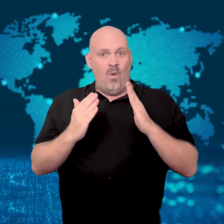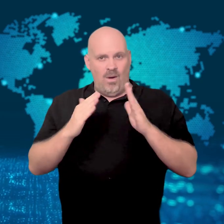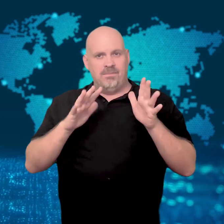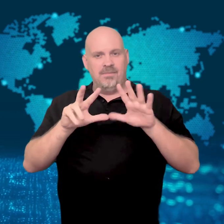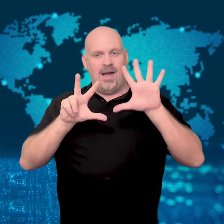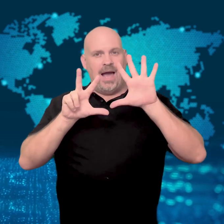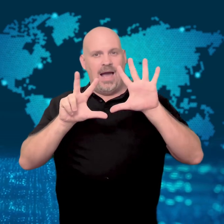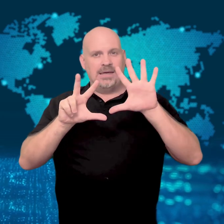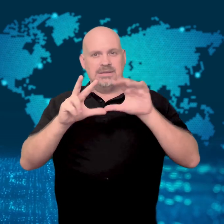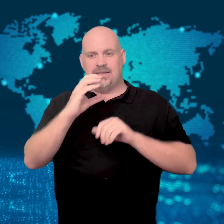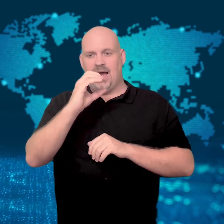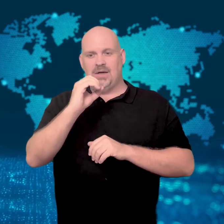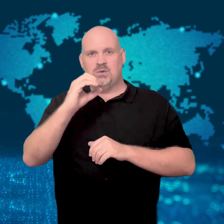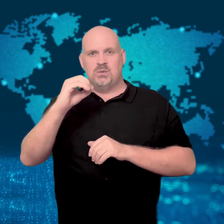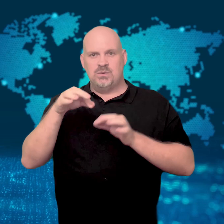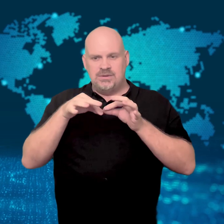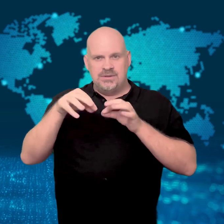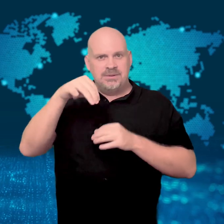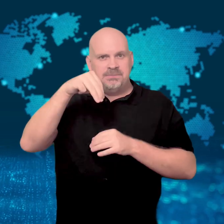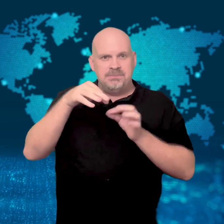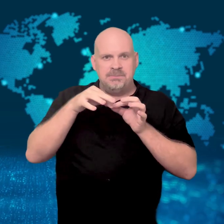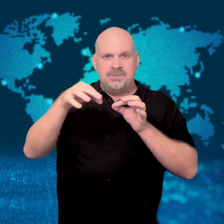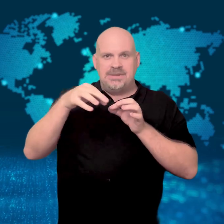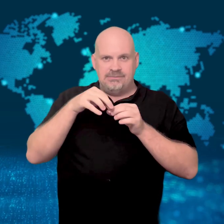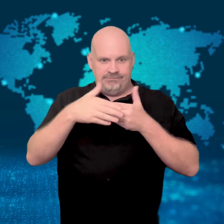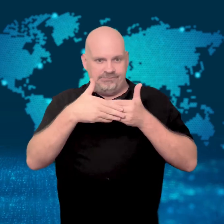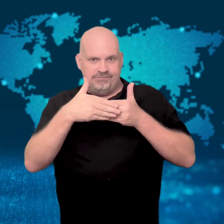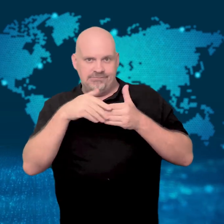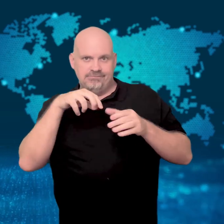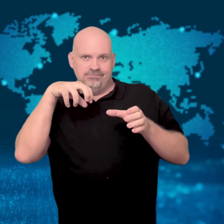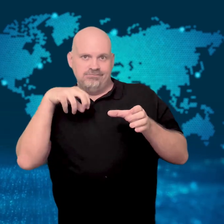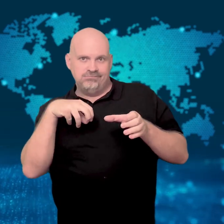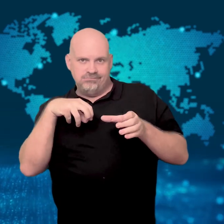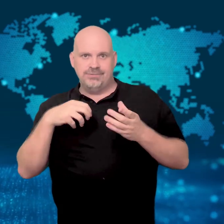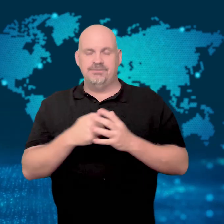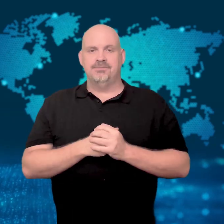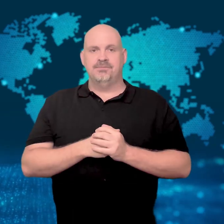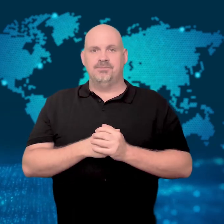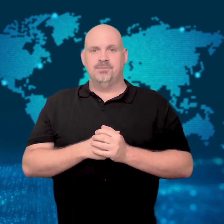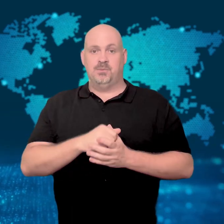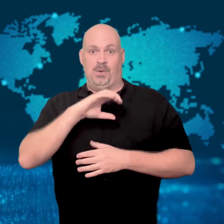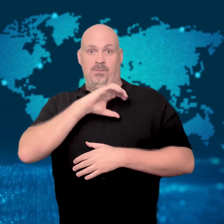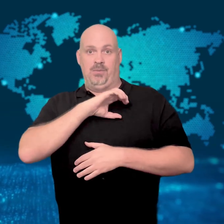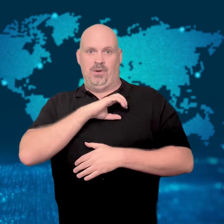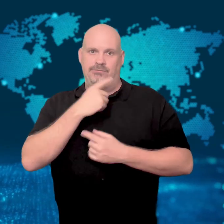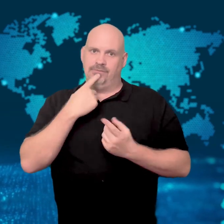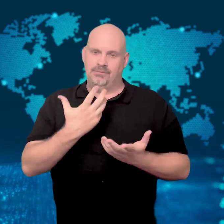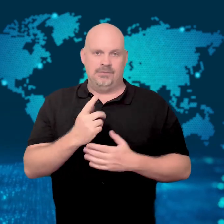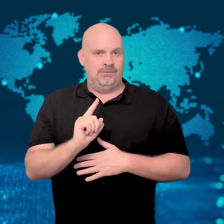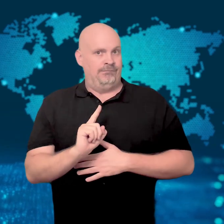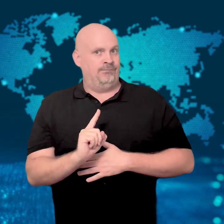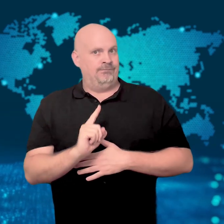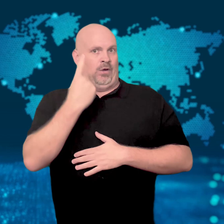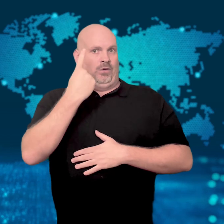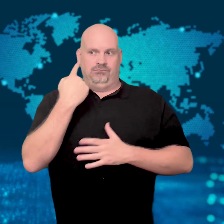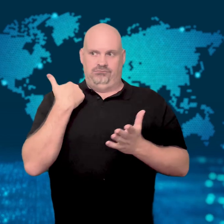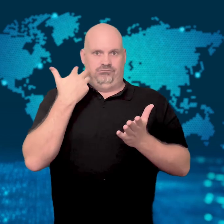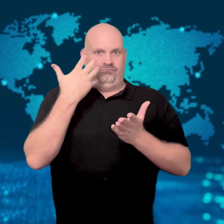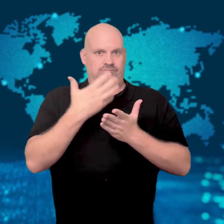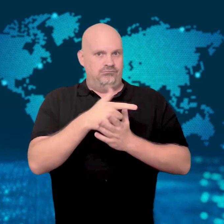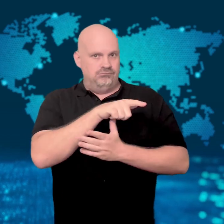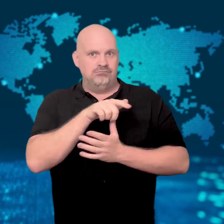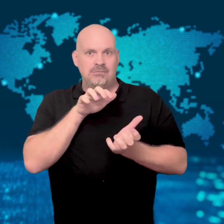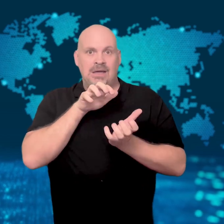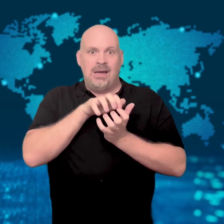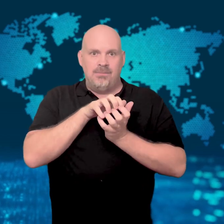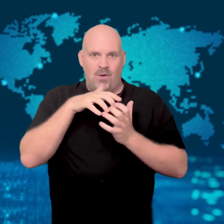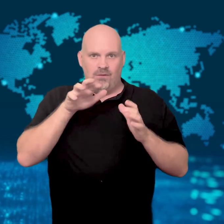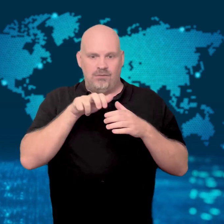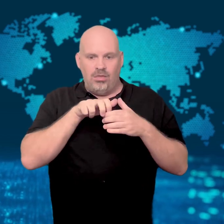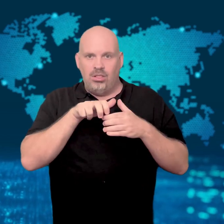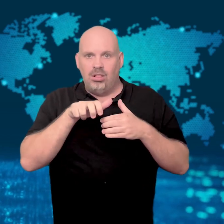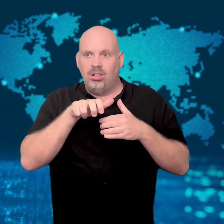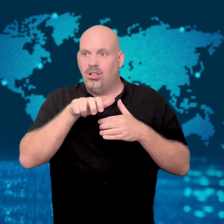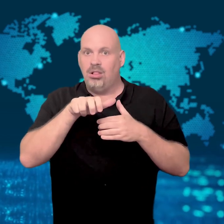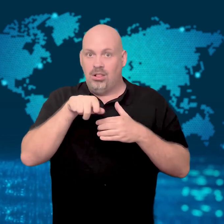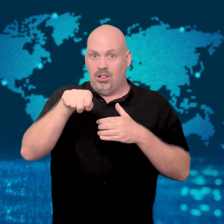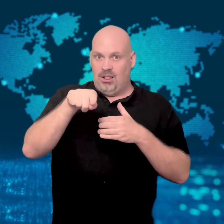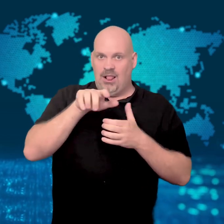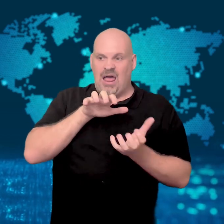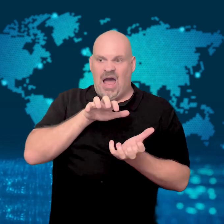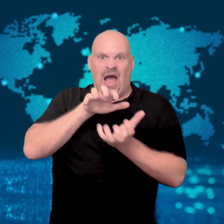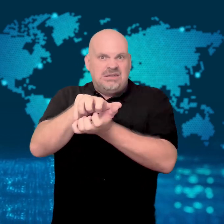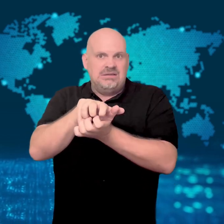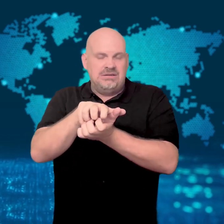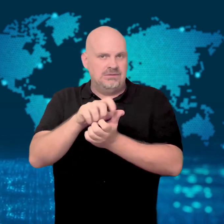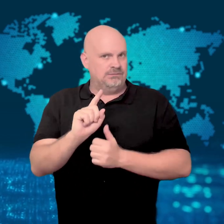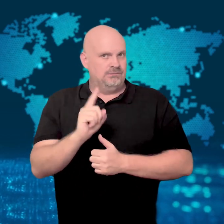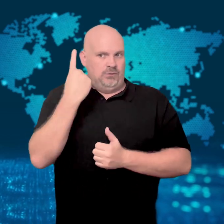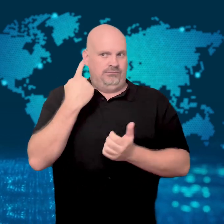The boy lives around 800 meters from the lake.